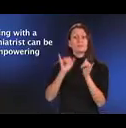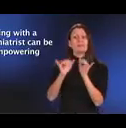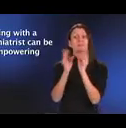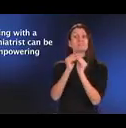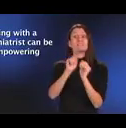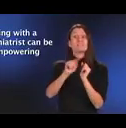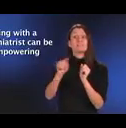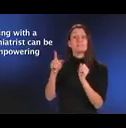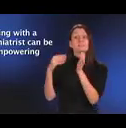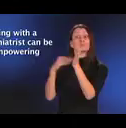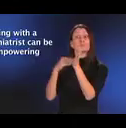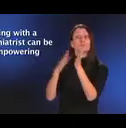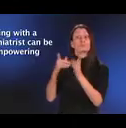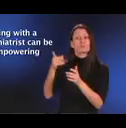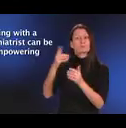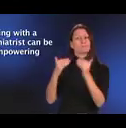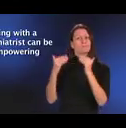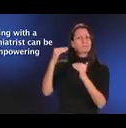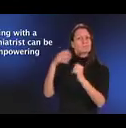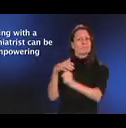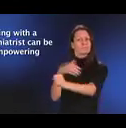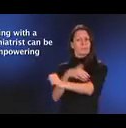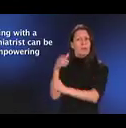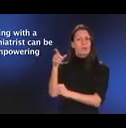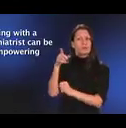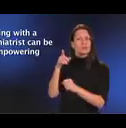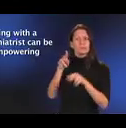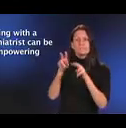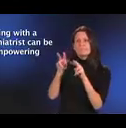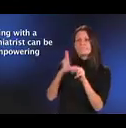In these meetings the psychiatrist has a position of power.